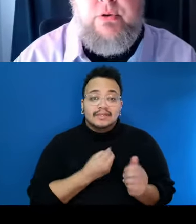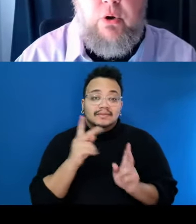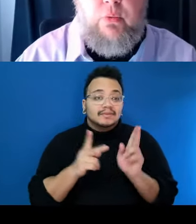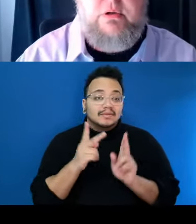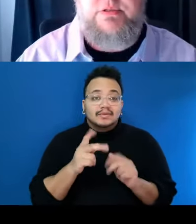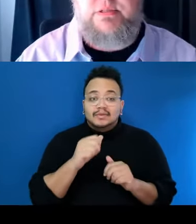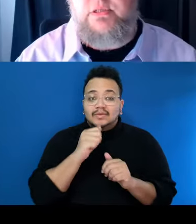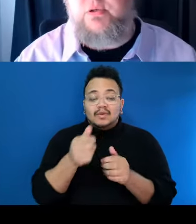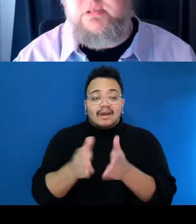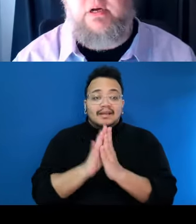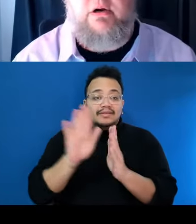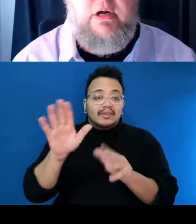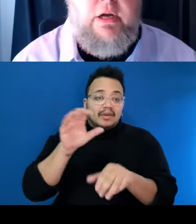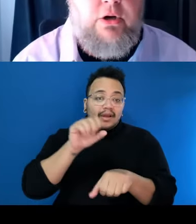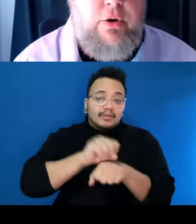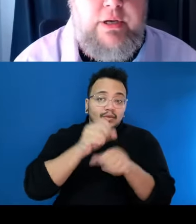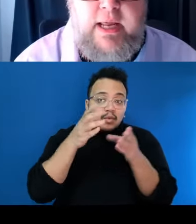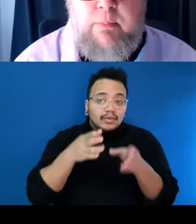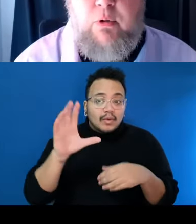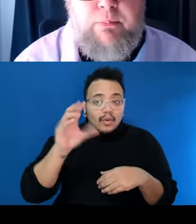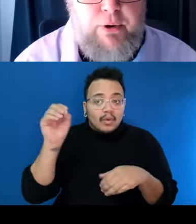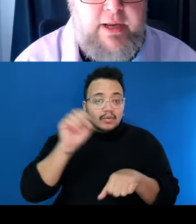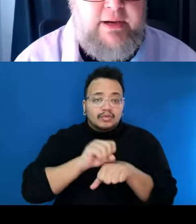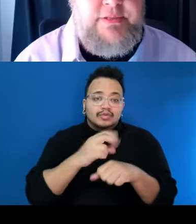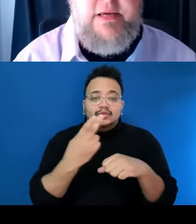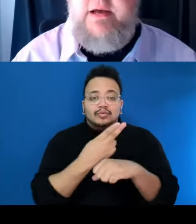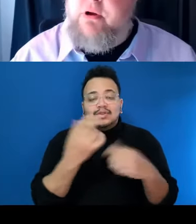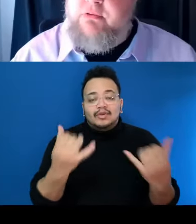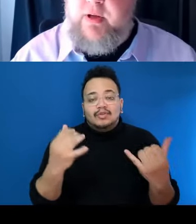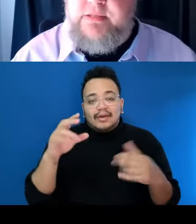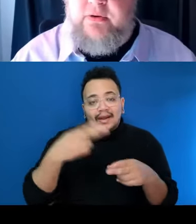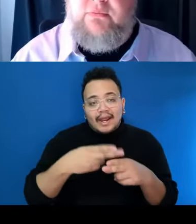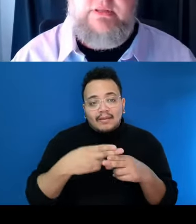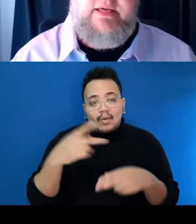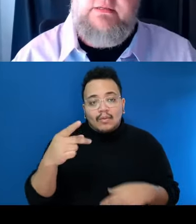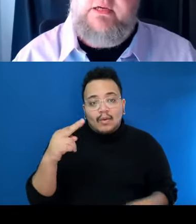or their coworkers to use their current name or pronouns. There are lots of different things